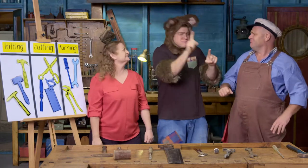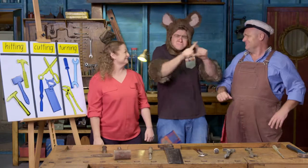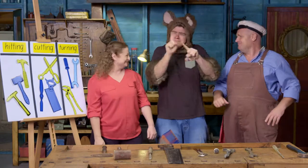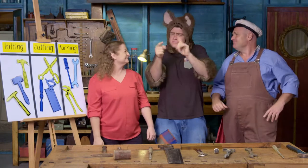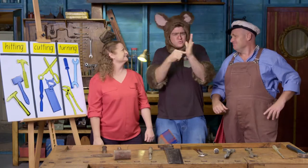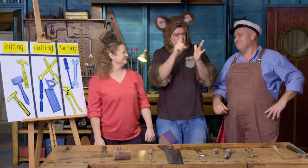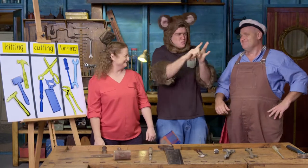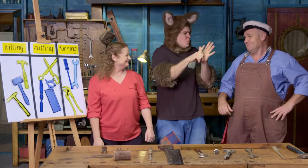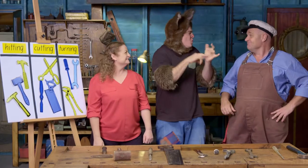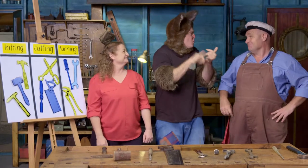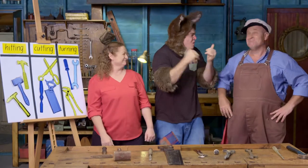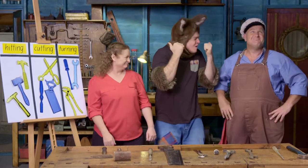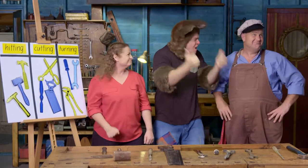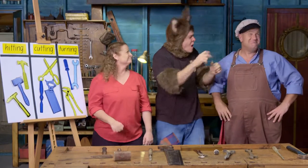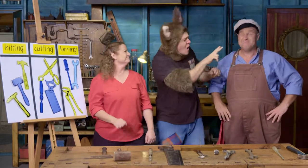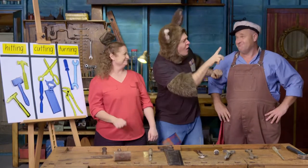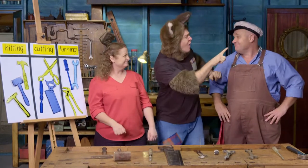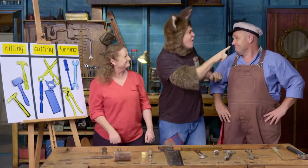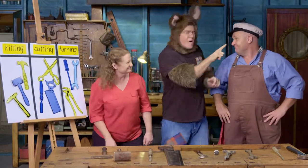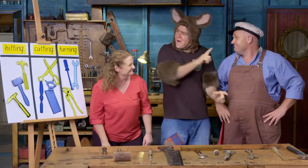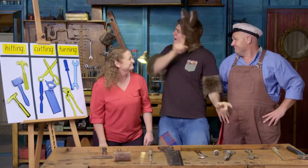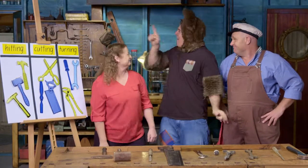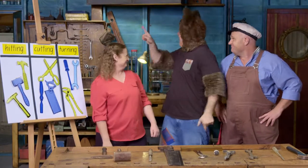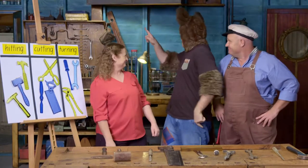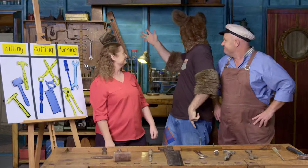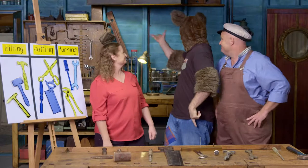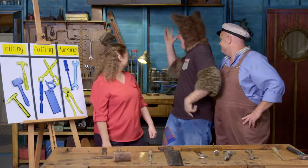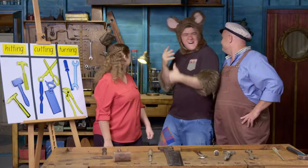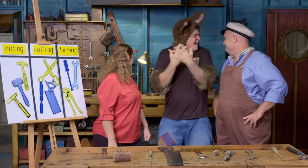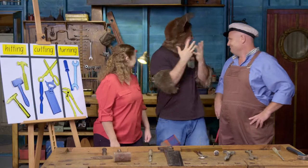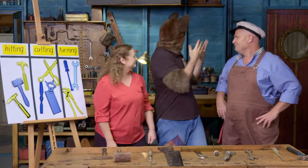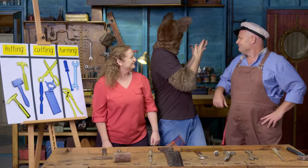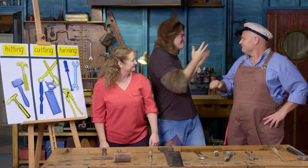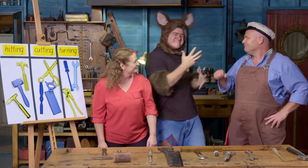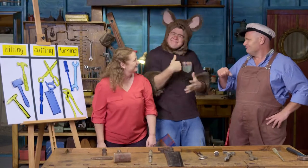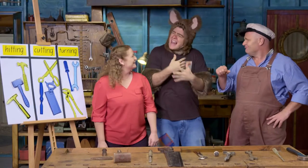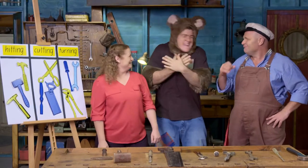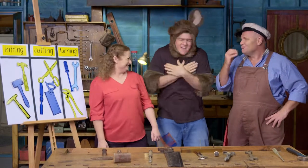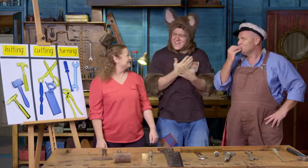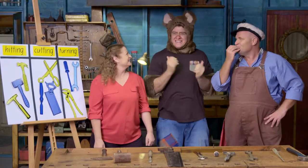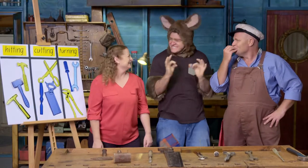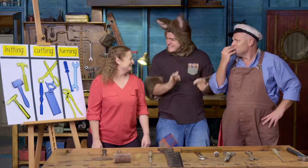You've got so many different tools! Look at them all. Oh, I just love it.